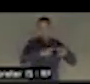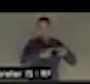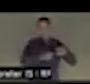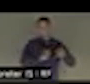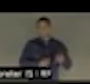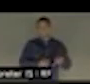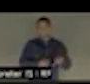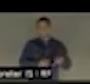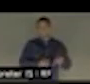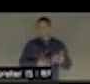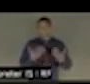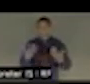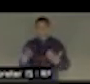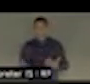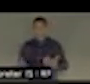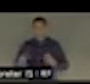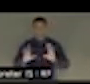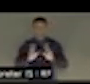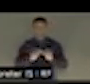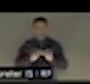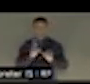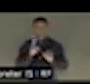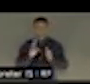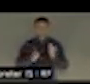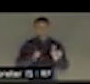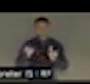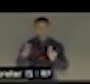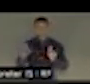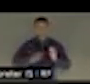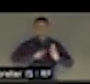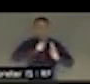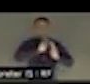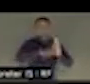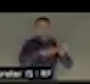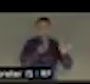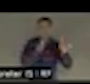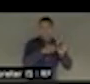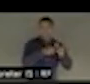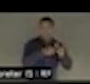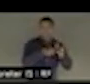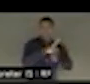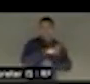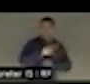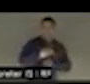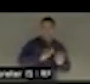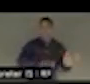for another one and a half years or so, or at least a little bit more than a year. So of course the background